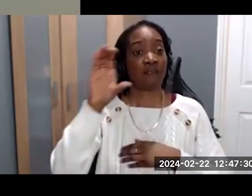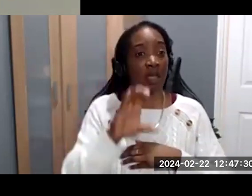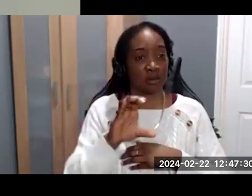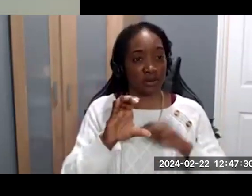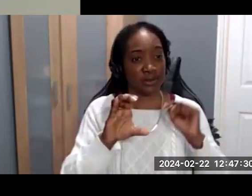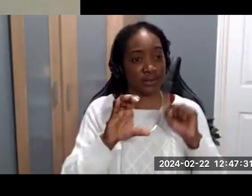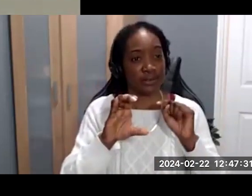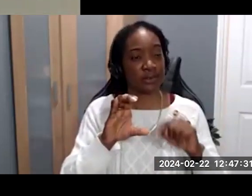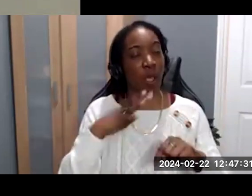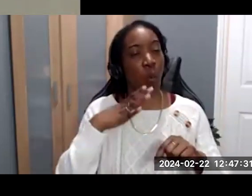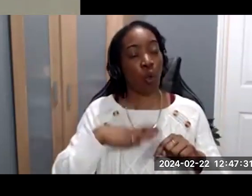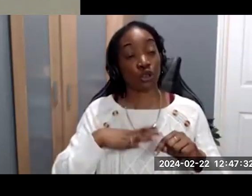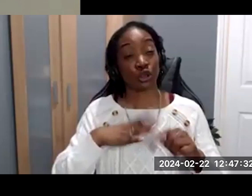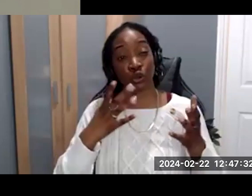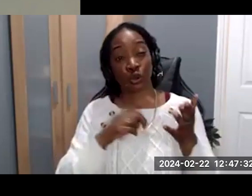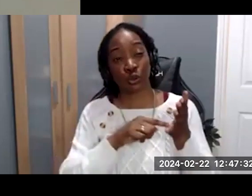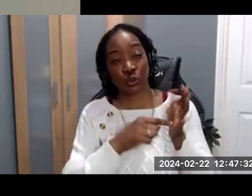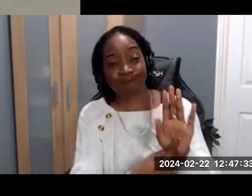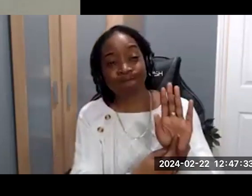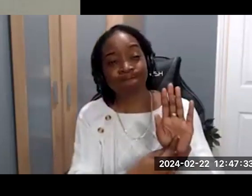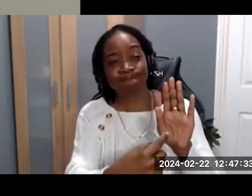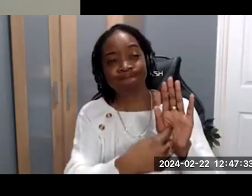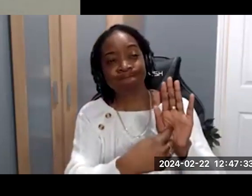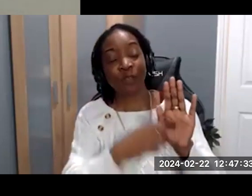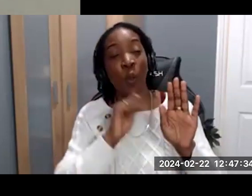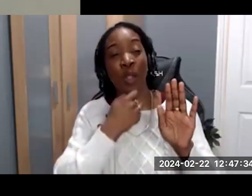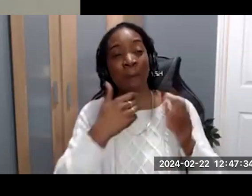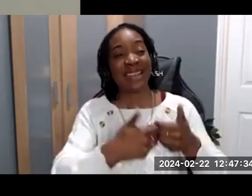did just want to highlight again that there will be a separate access budget available